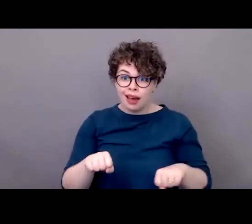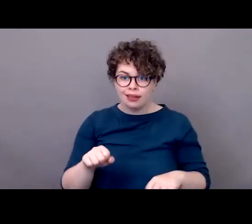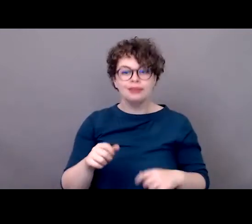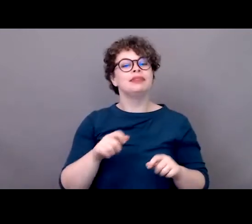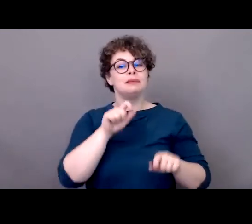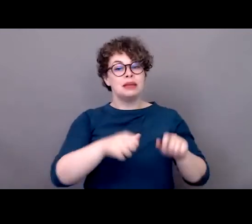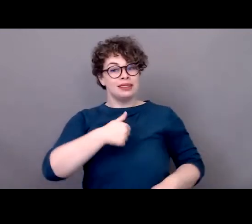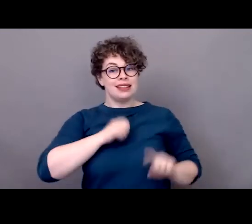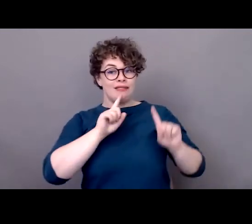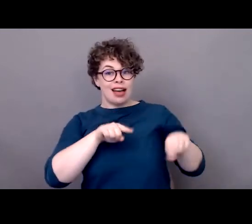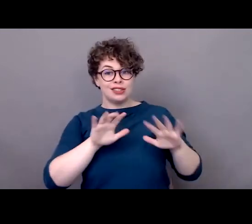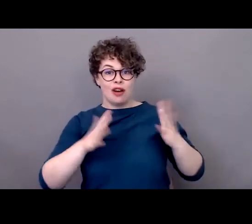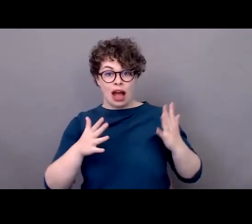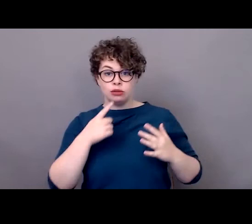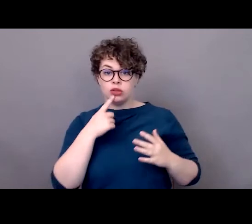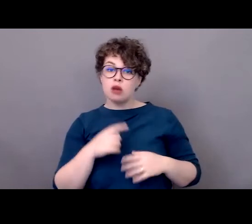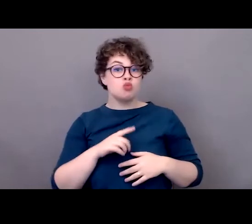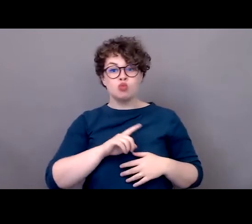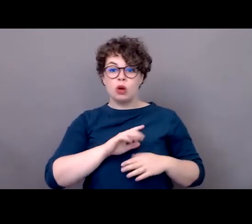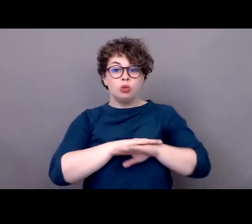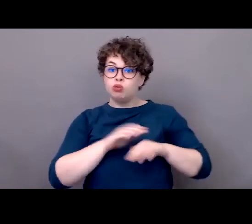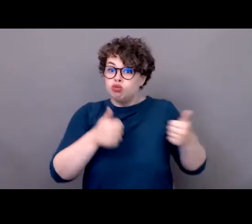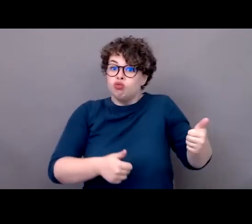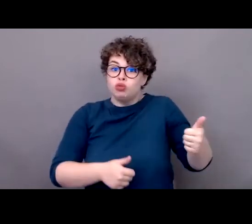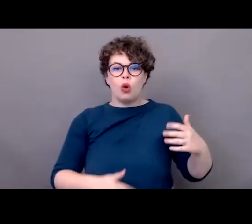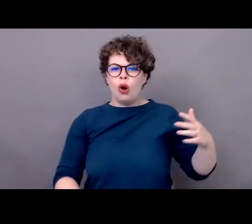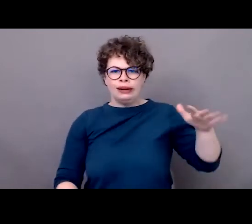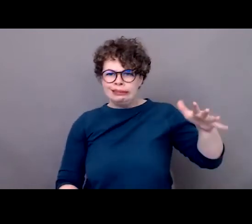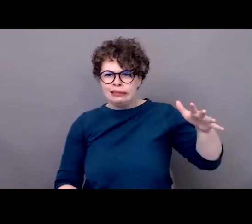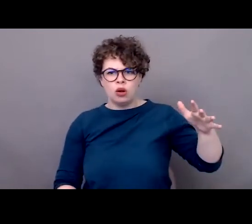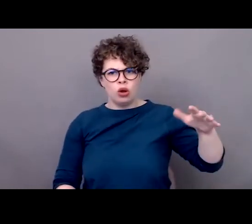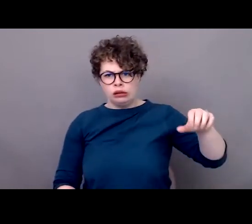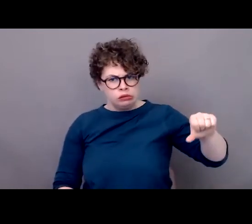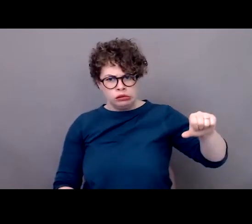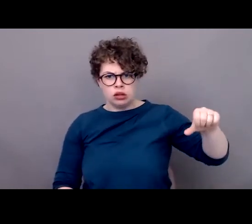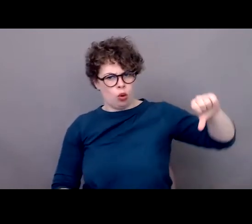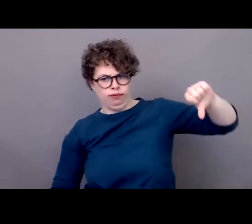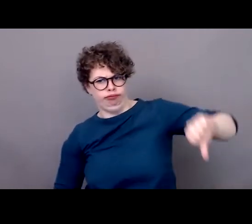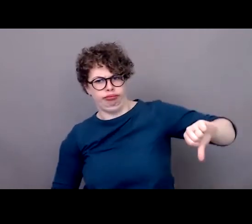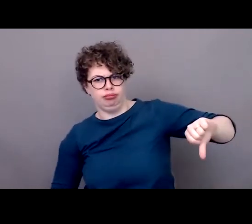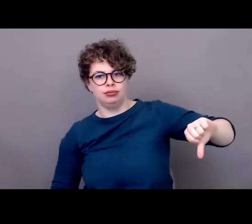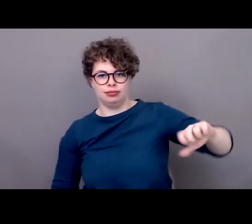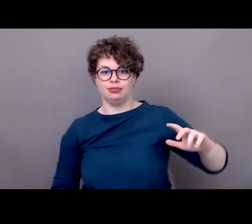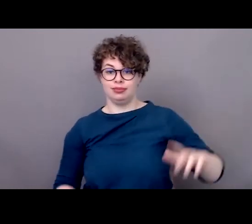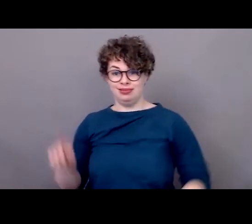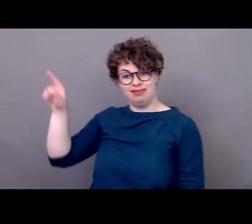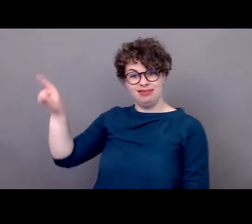have a lot of difficulty. Or they cannot do that activity at all. What happens is disability, the